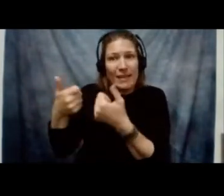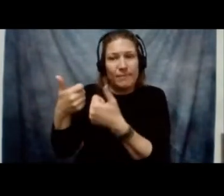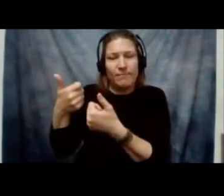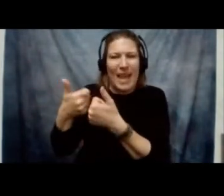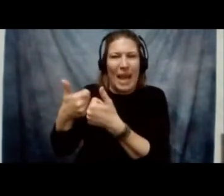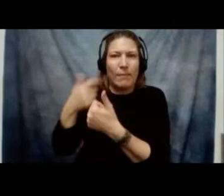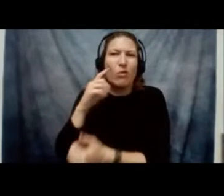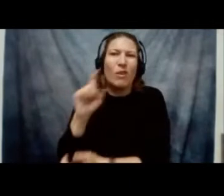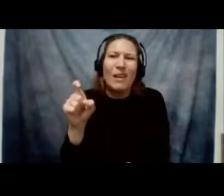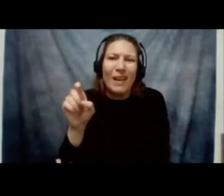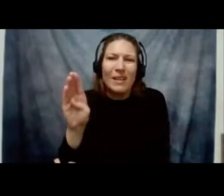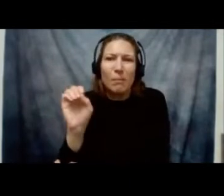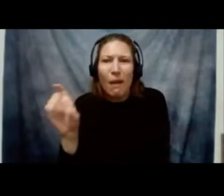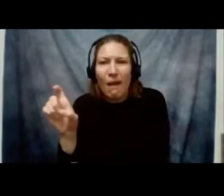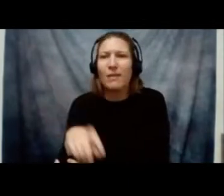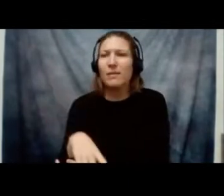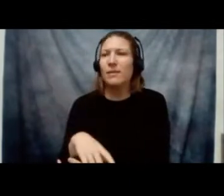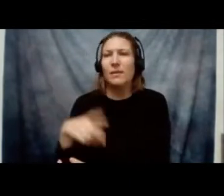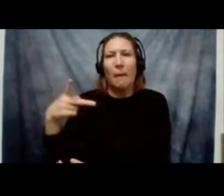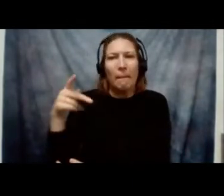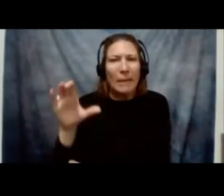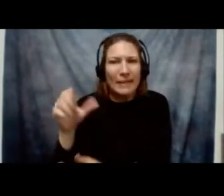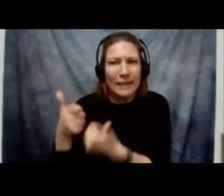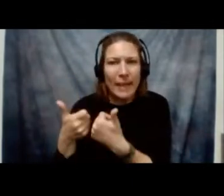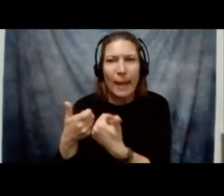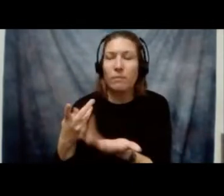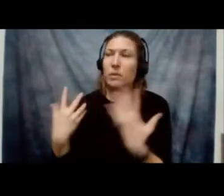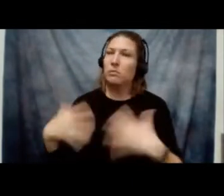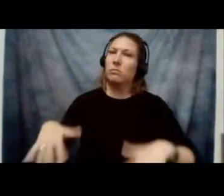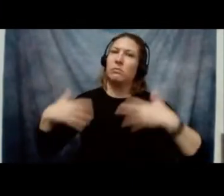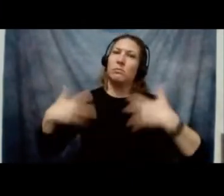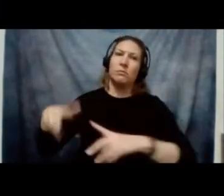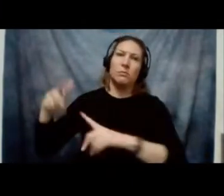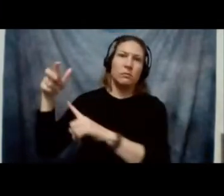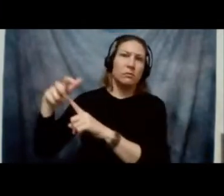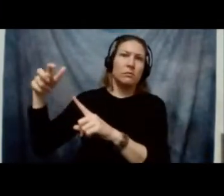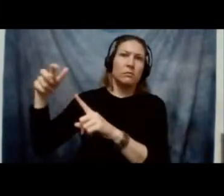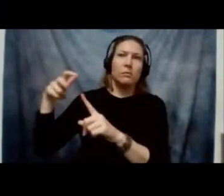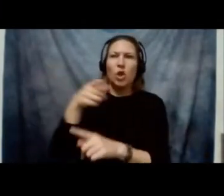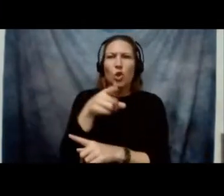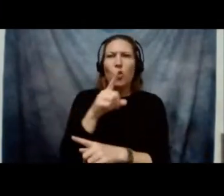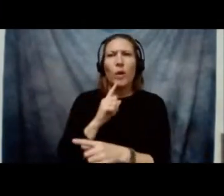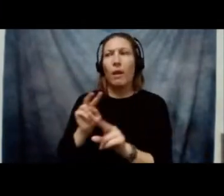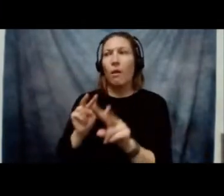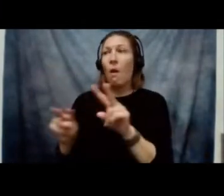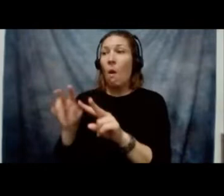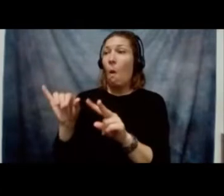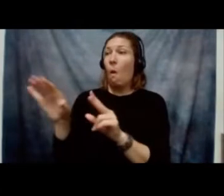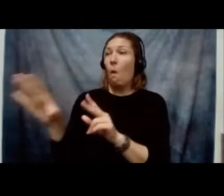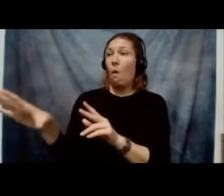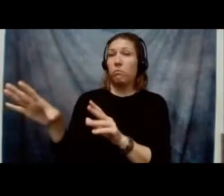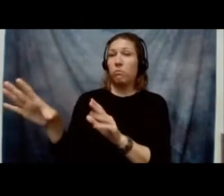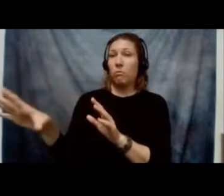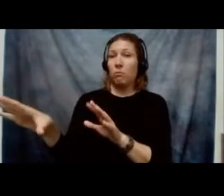that you can pull little pieces from and add to your learning content look at a hospitality